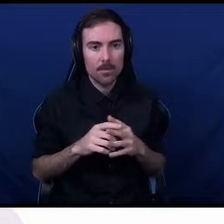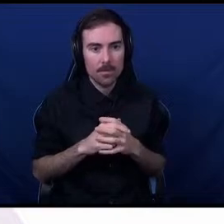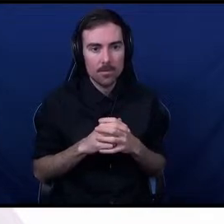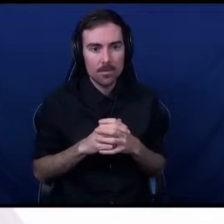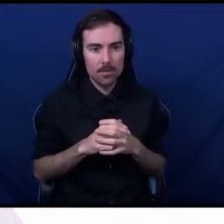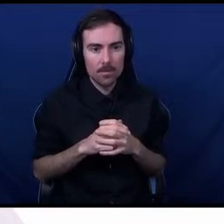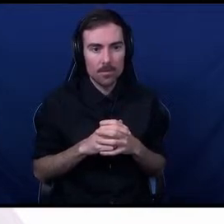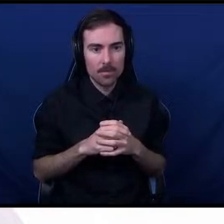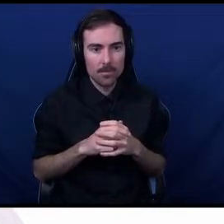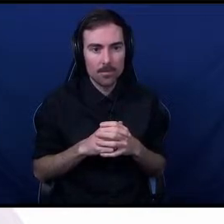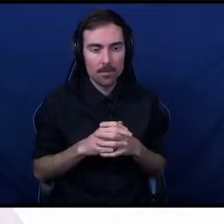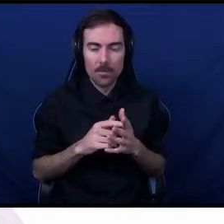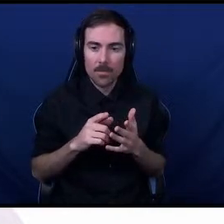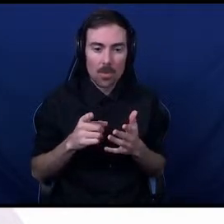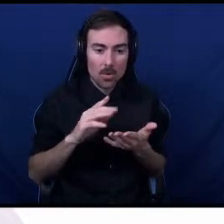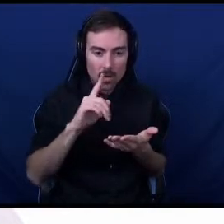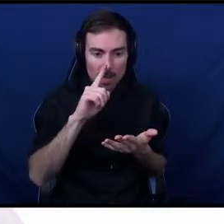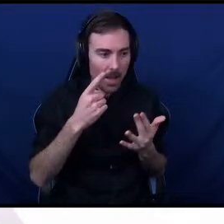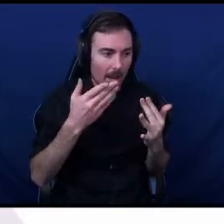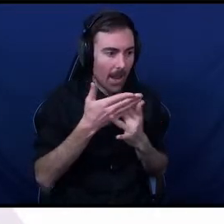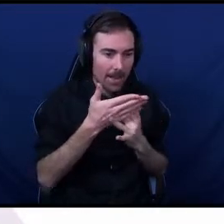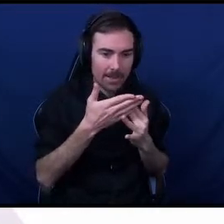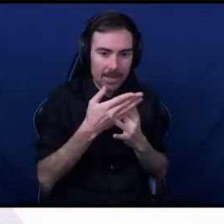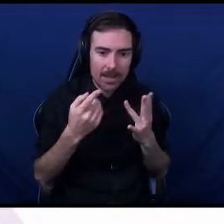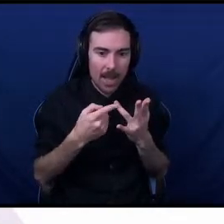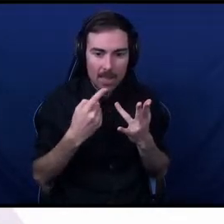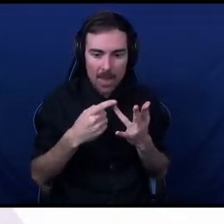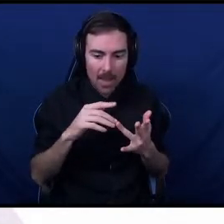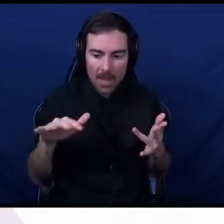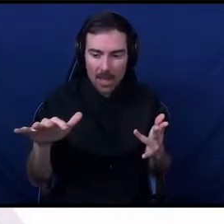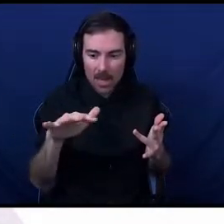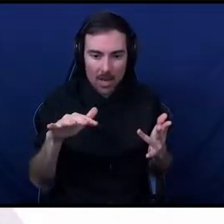access other locations might be like, what being told that you